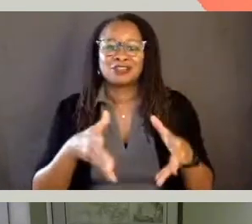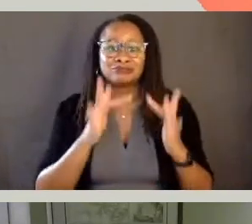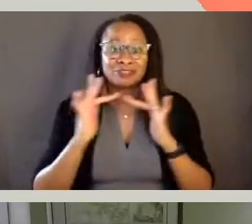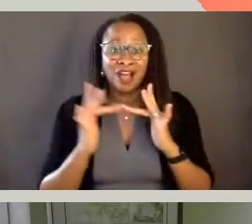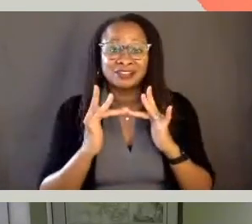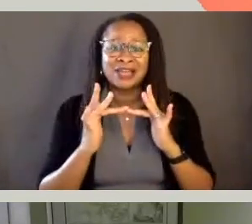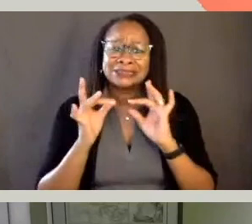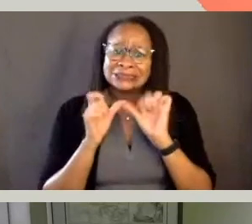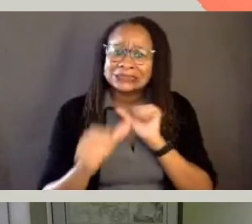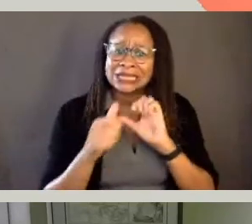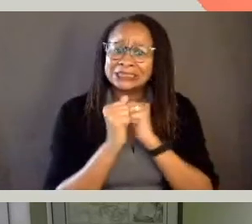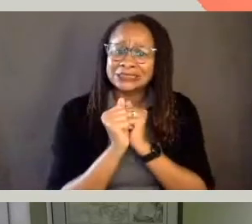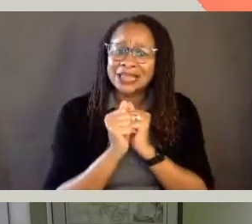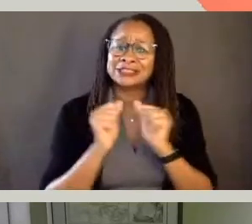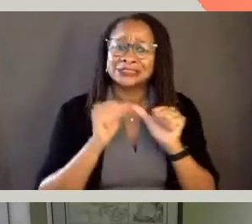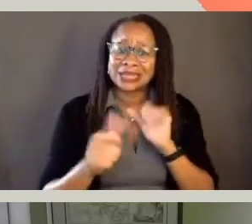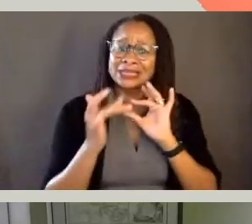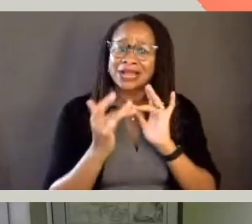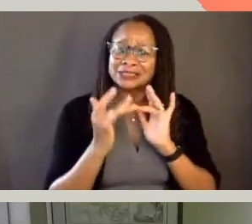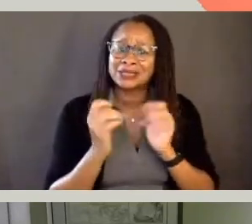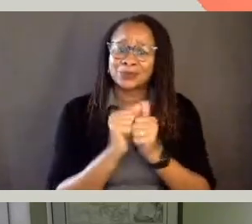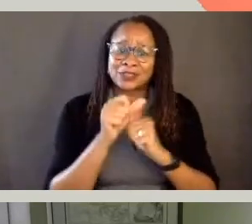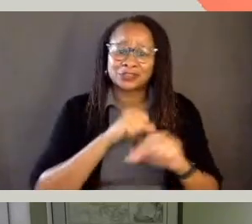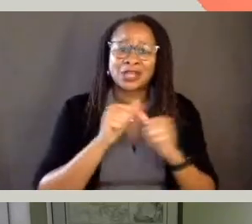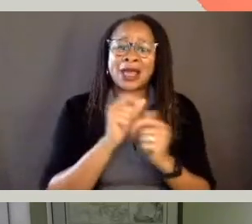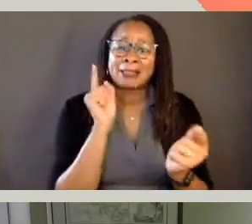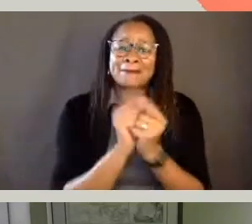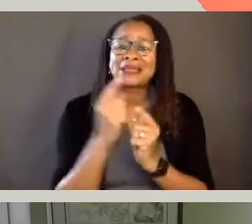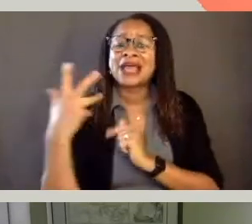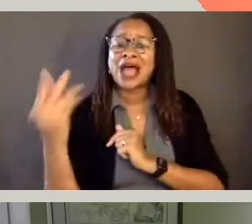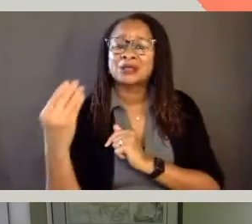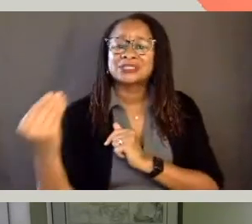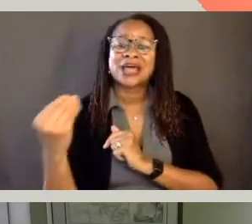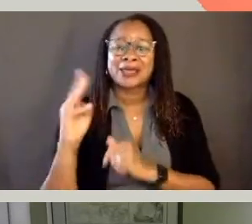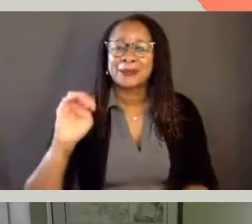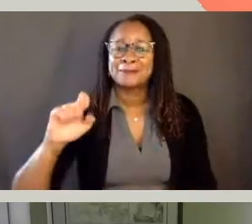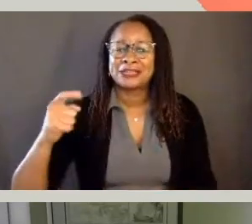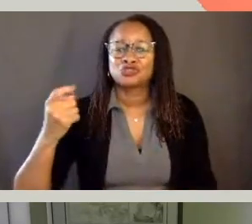and let's meet outside the matrix on these days.